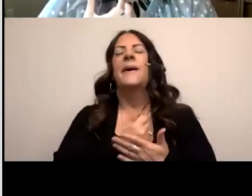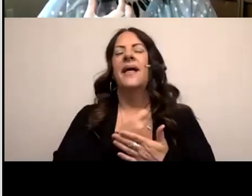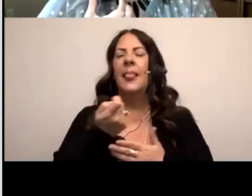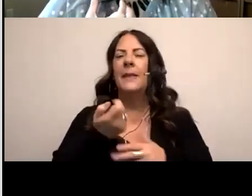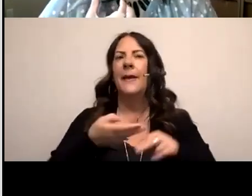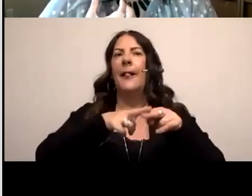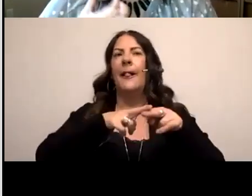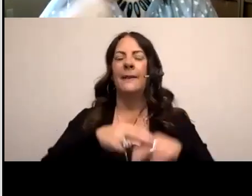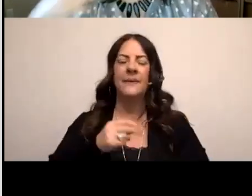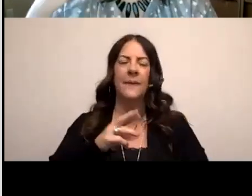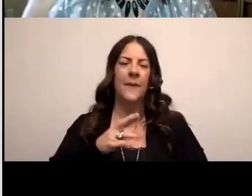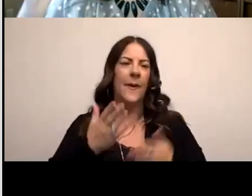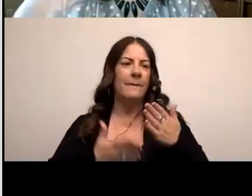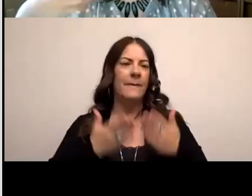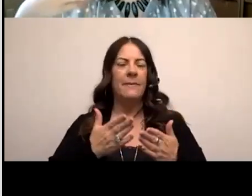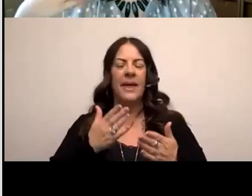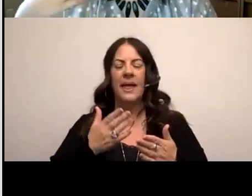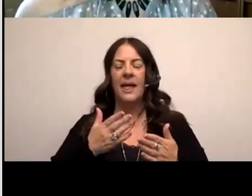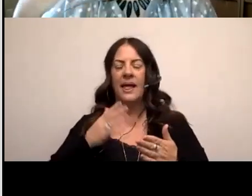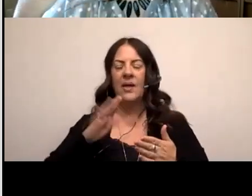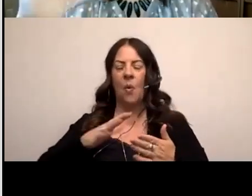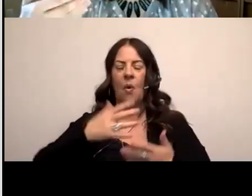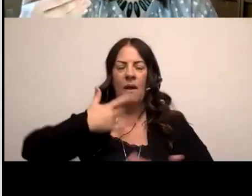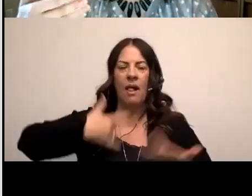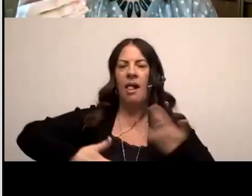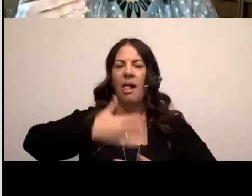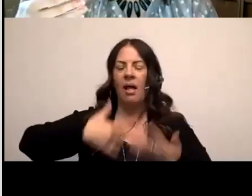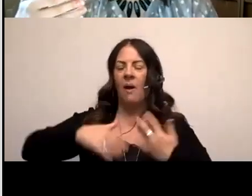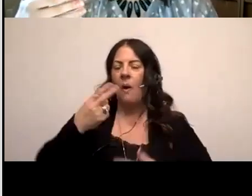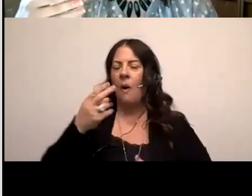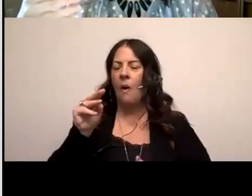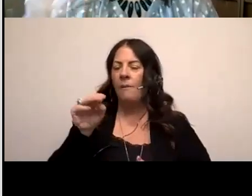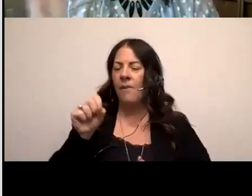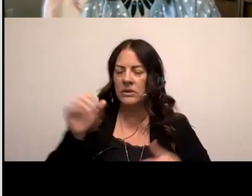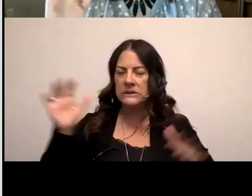IN HORMONES THINK ABOUT WHEN YOU HAD A FIRST DAY ON A NEW JOB OR YOU'RE ABOUT TO SPEAK ON A WEBINAR